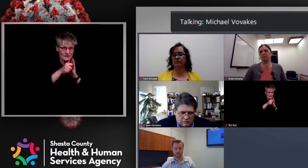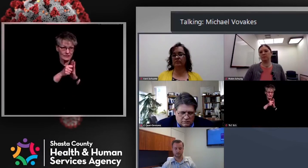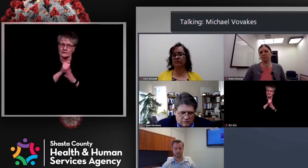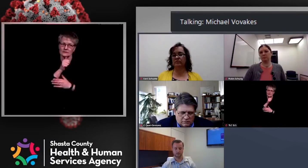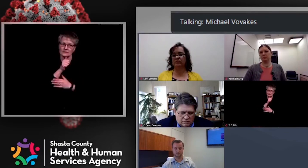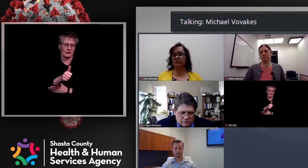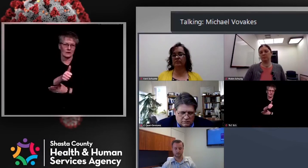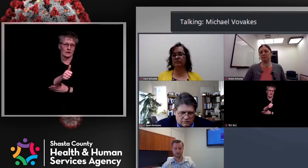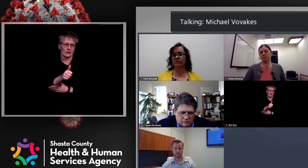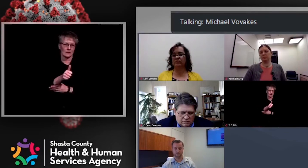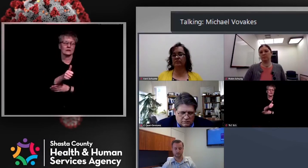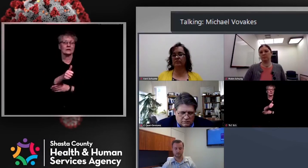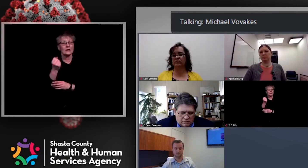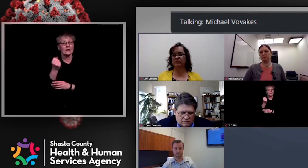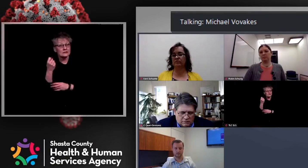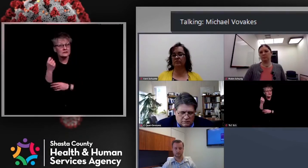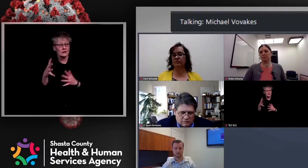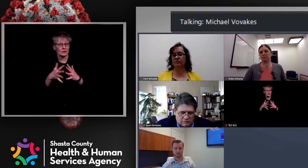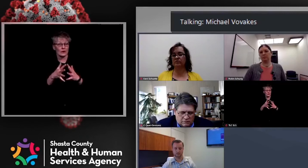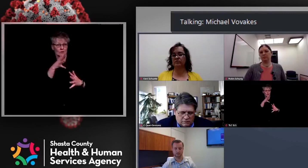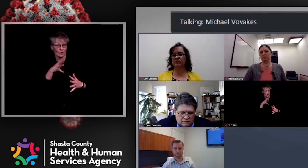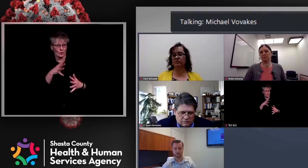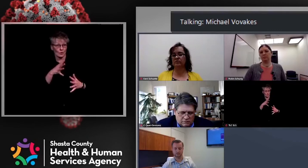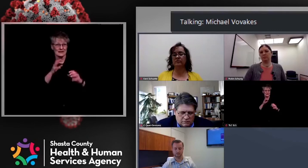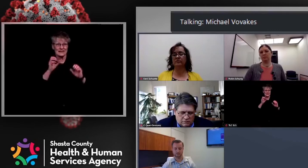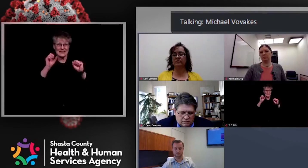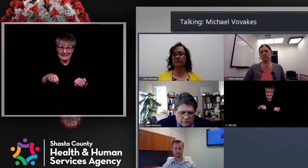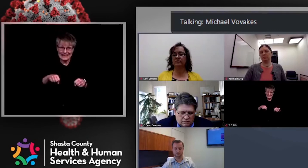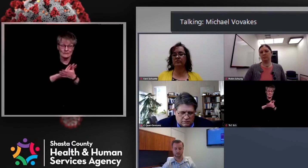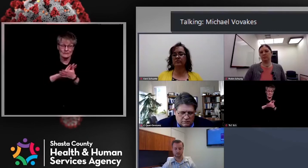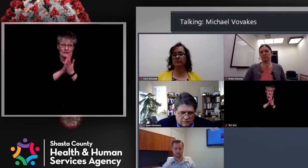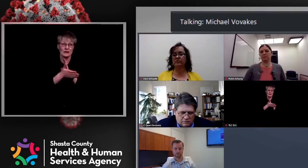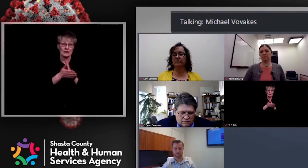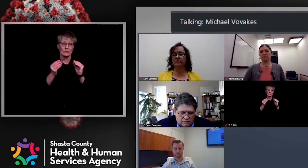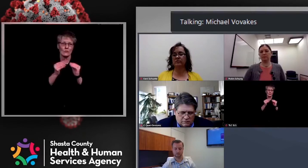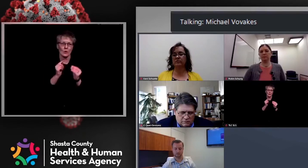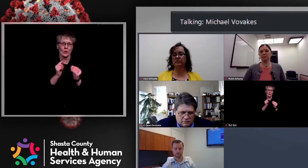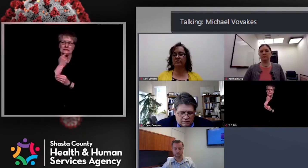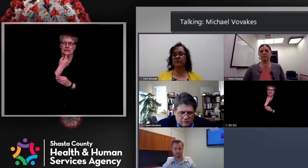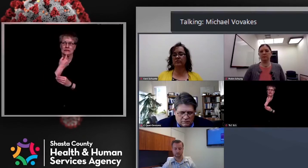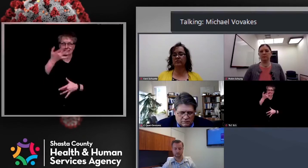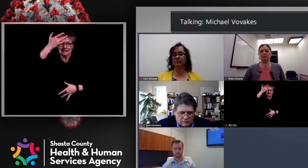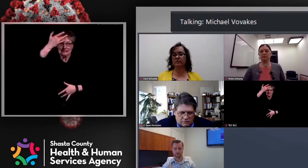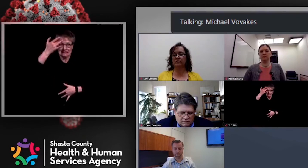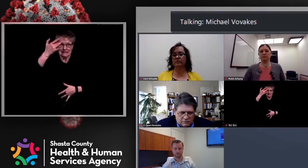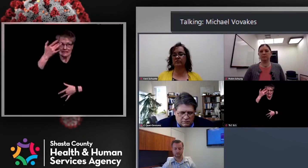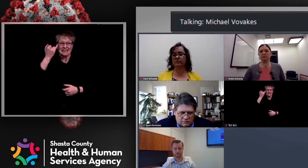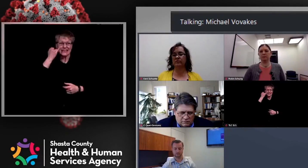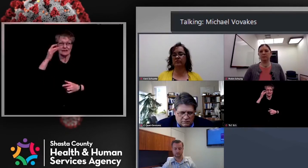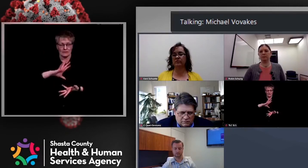with COVID. And so the professional societies do recommend that women get it if they want